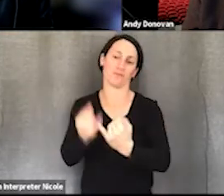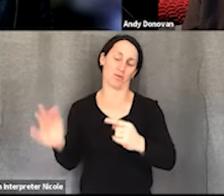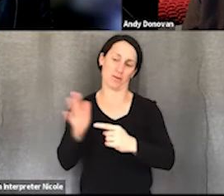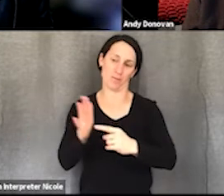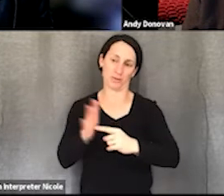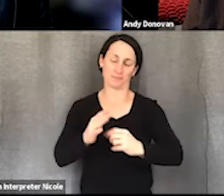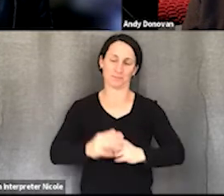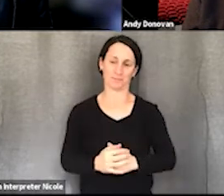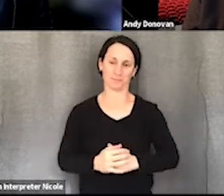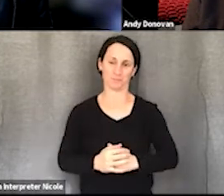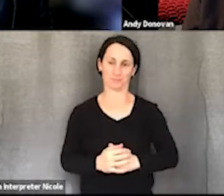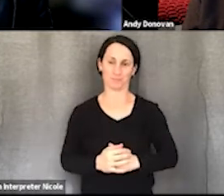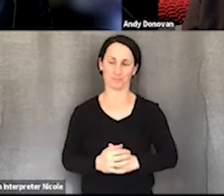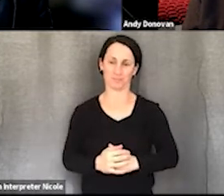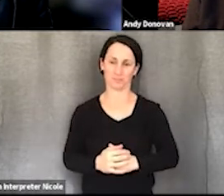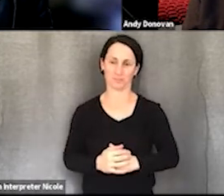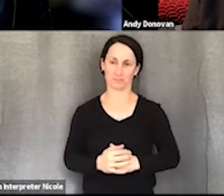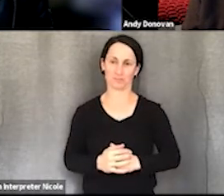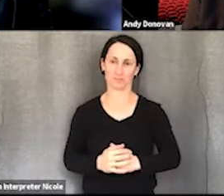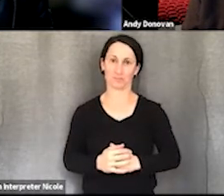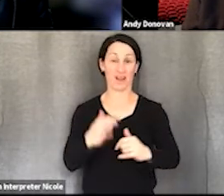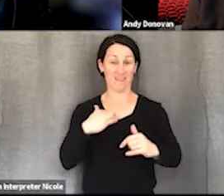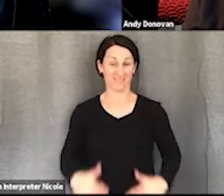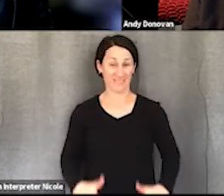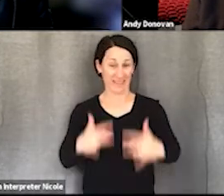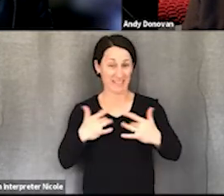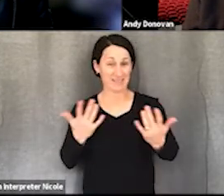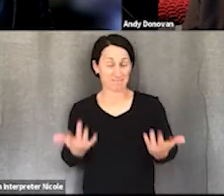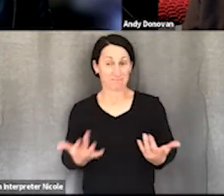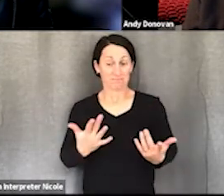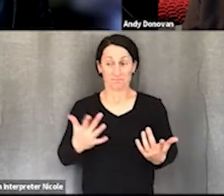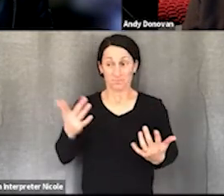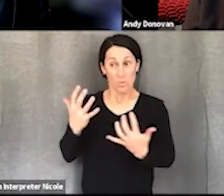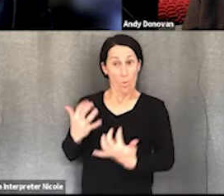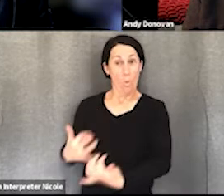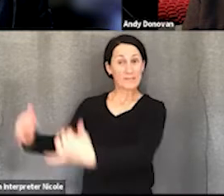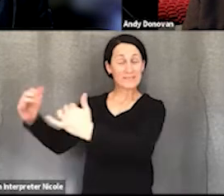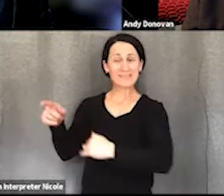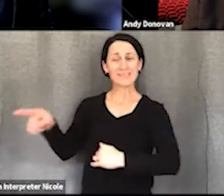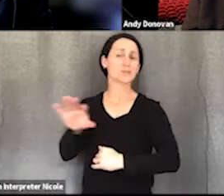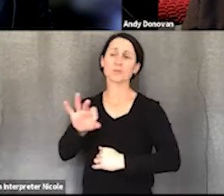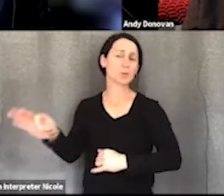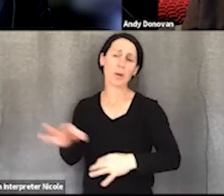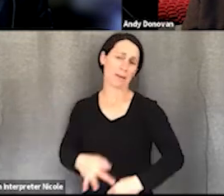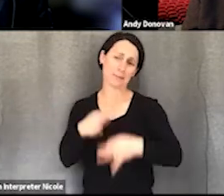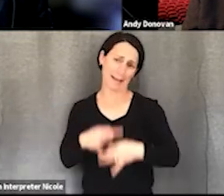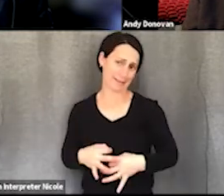think my sense of it is people from audiences are not getting upset with organisations when